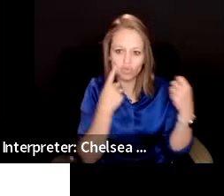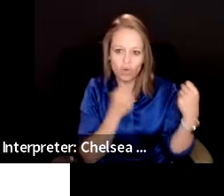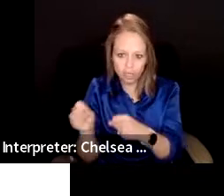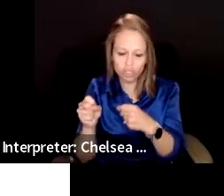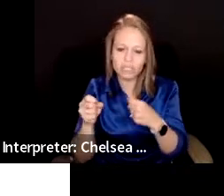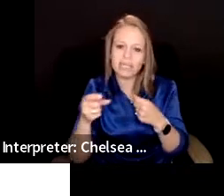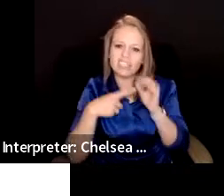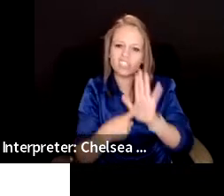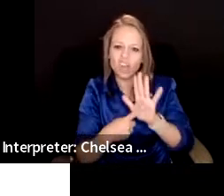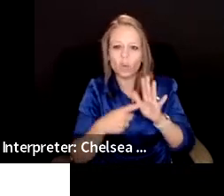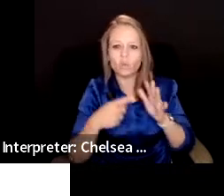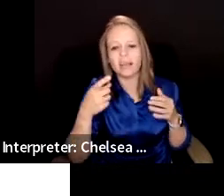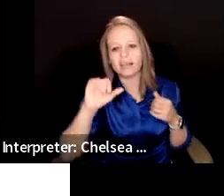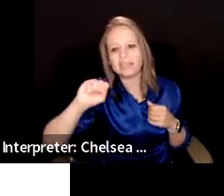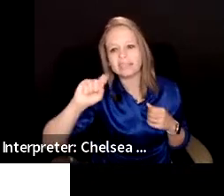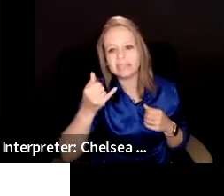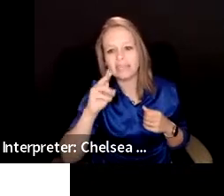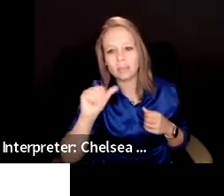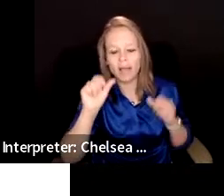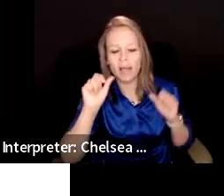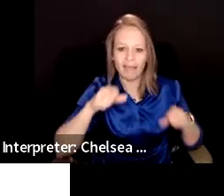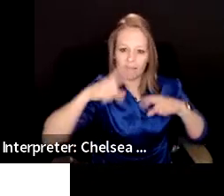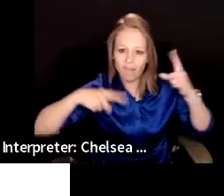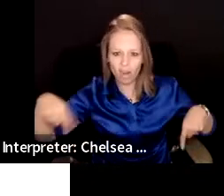can vary etc. I wanted to really incorporate